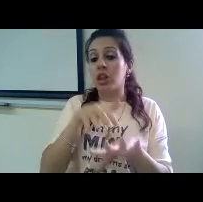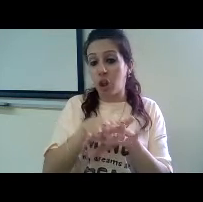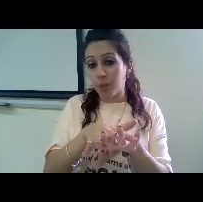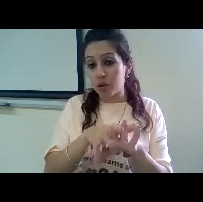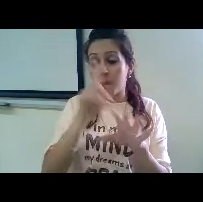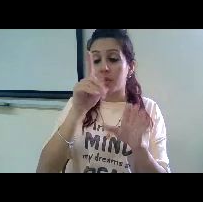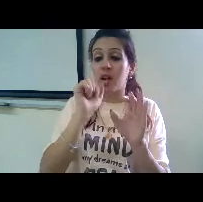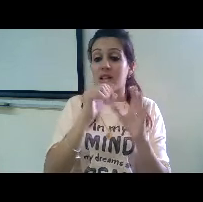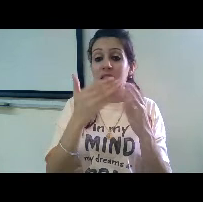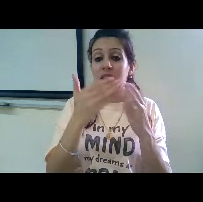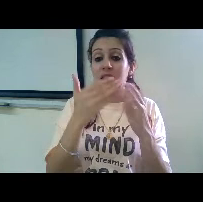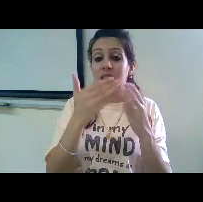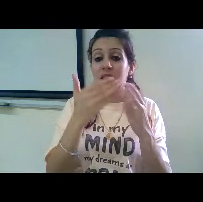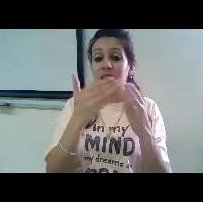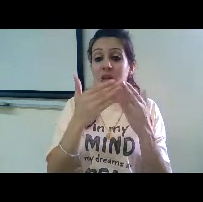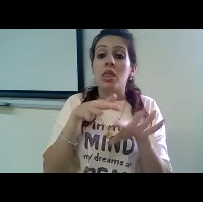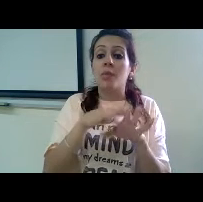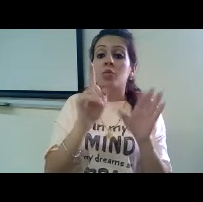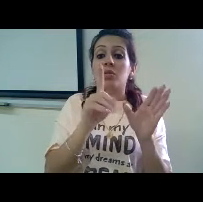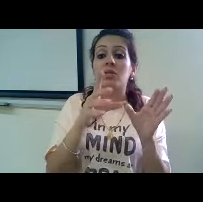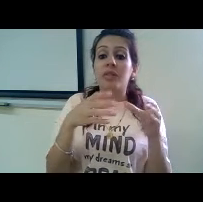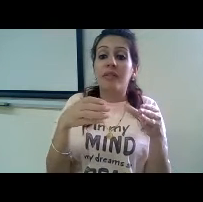"Inclusive Education" التعليم الدامج,